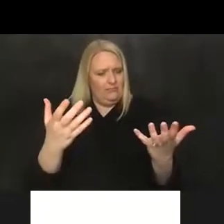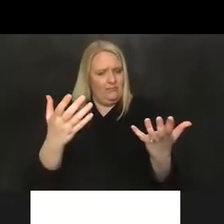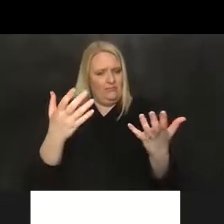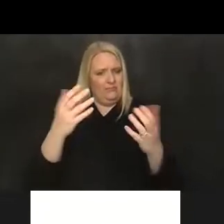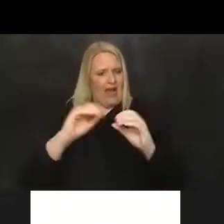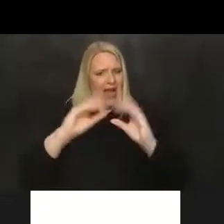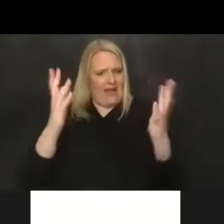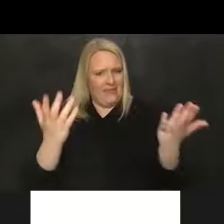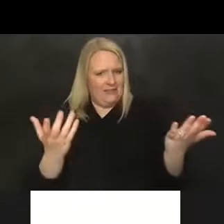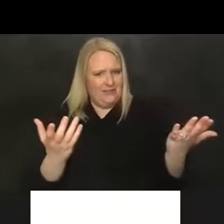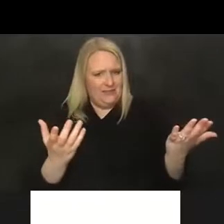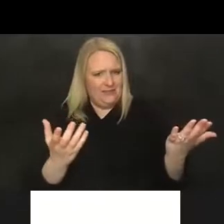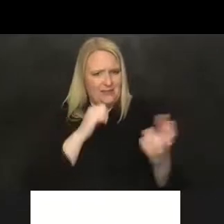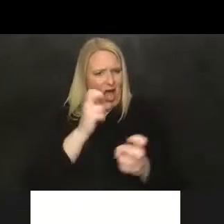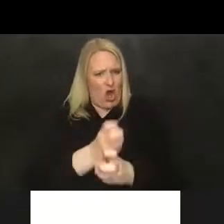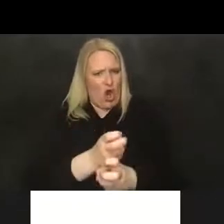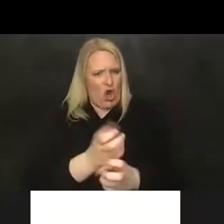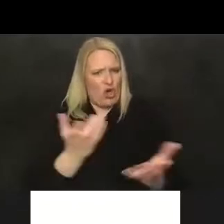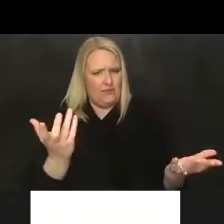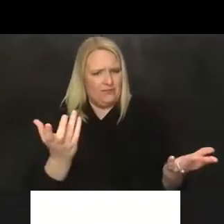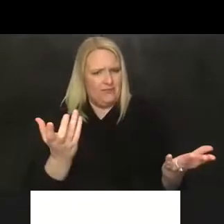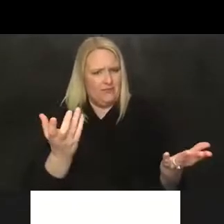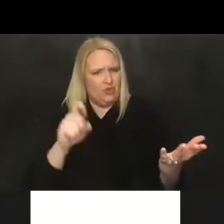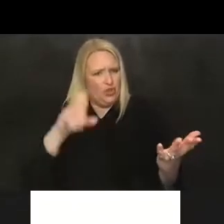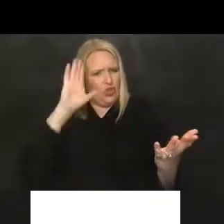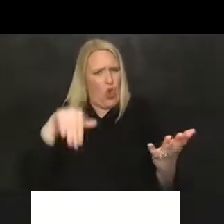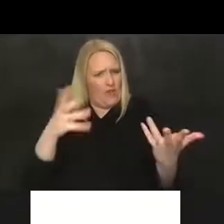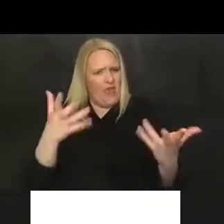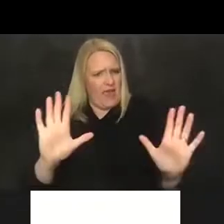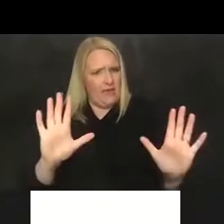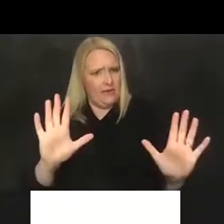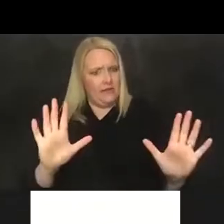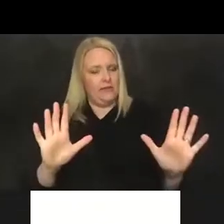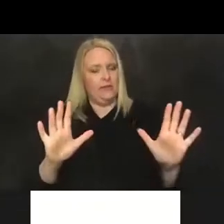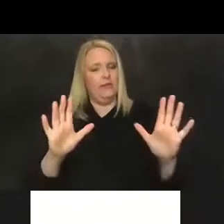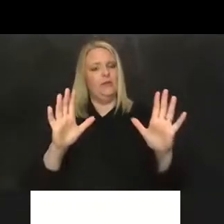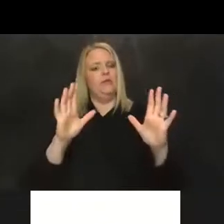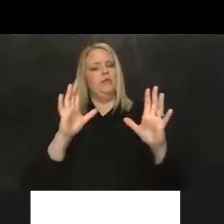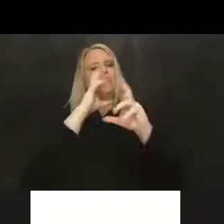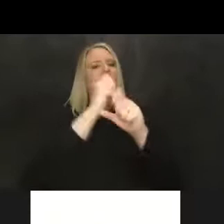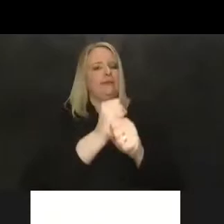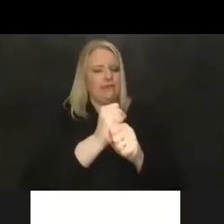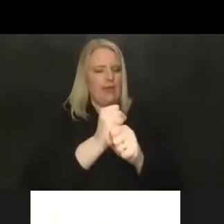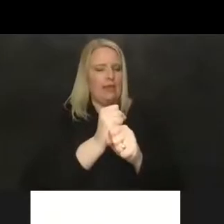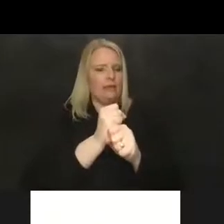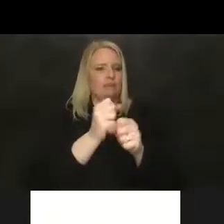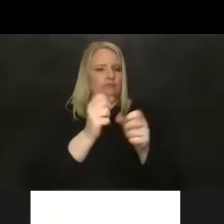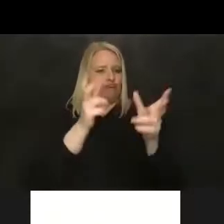of a concept, and it's just it's been really really fascinating hearing both of your guys'